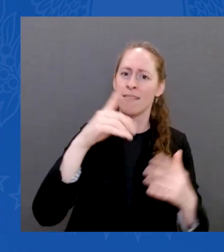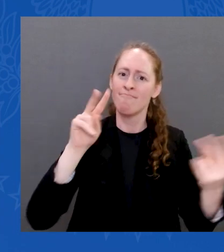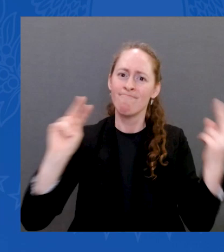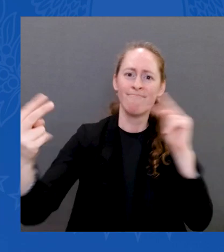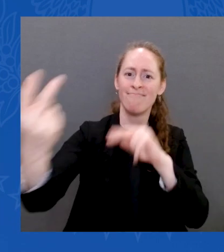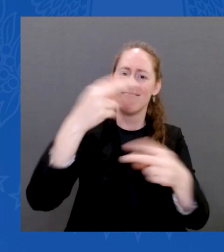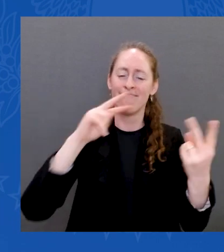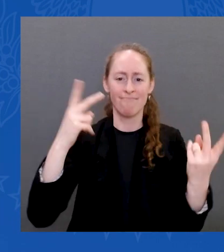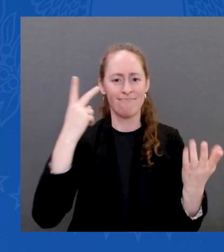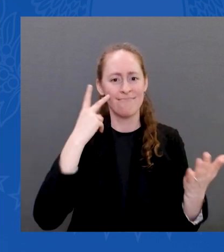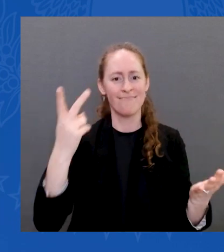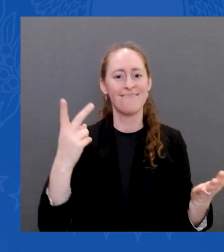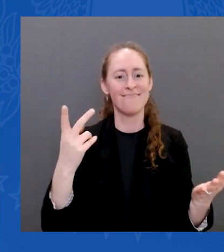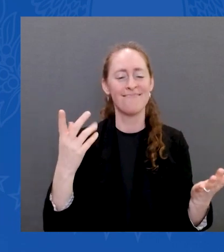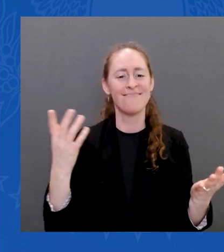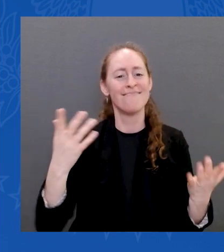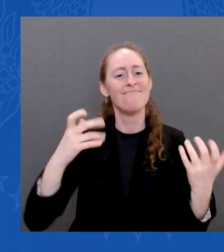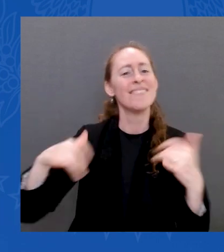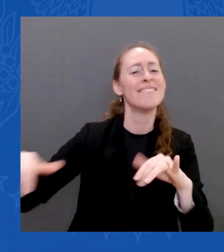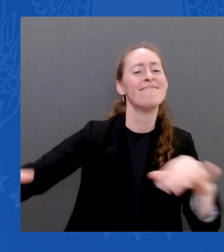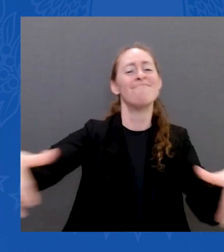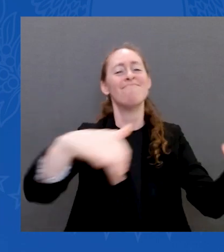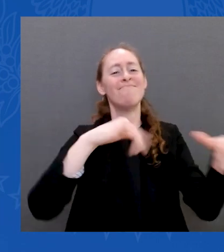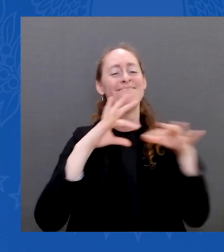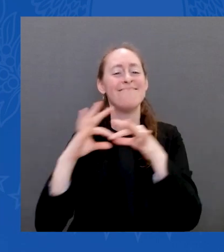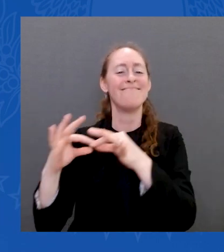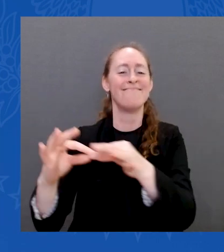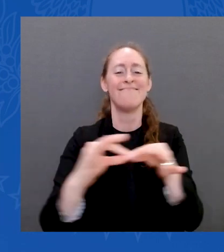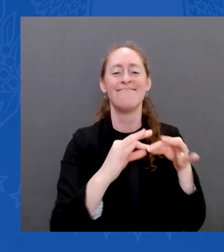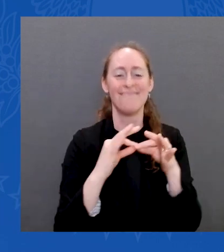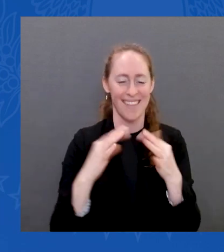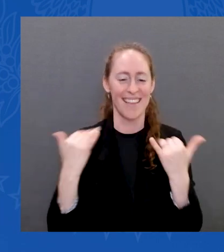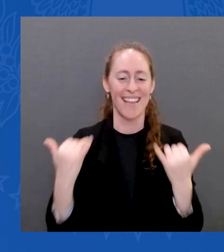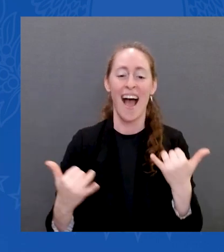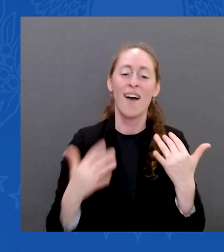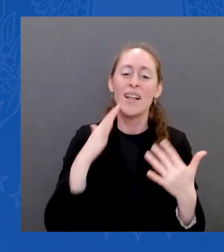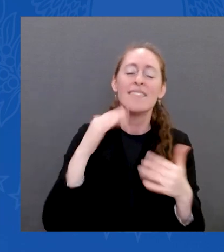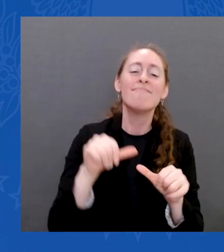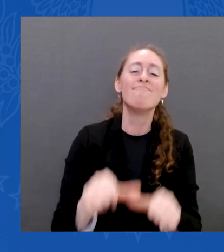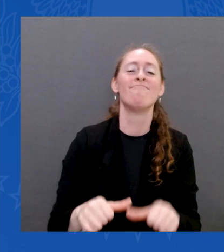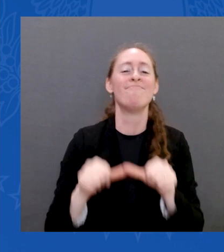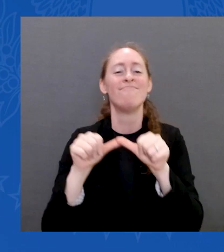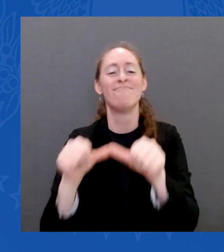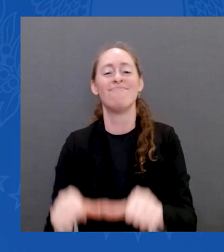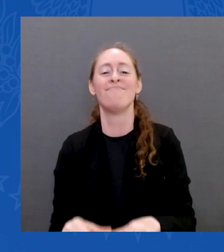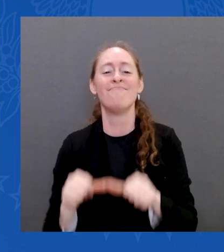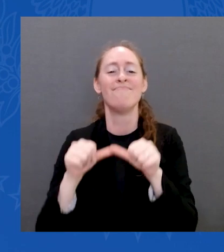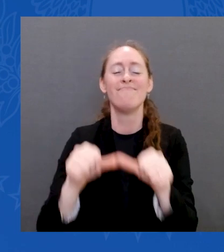Right now, someone out there is a better thinker because of you.